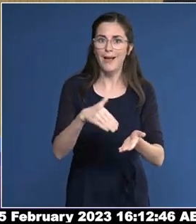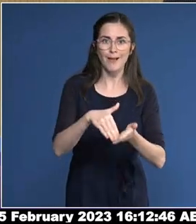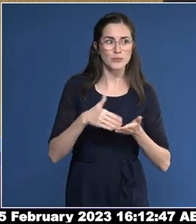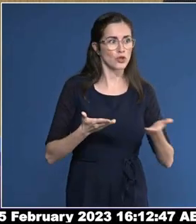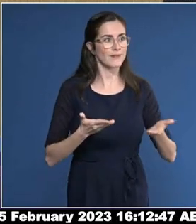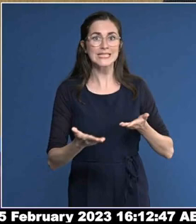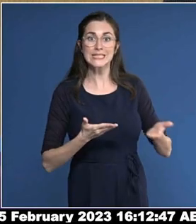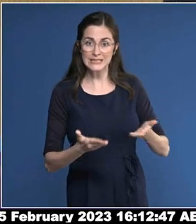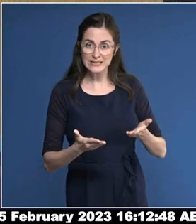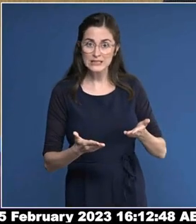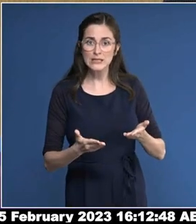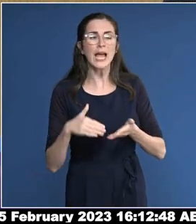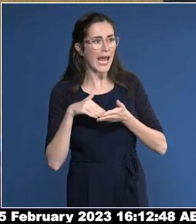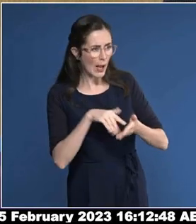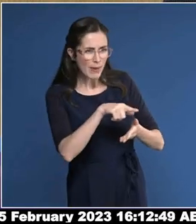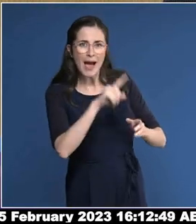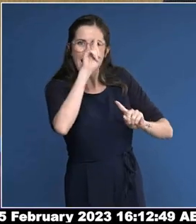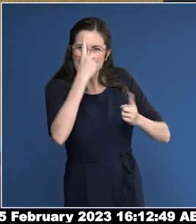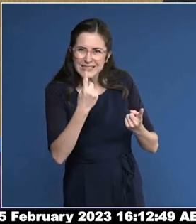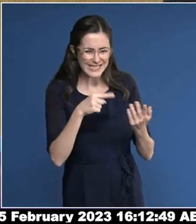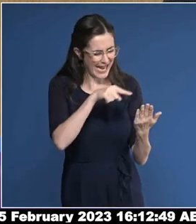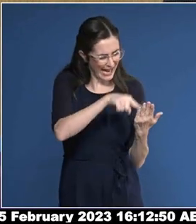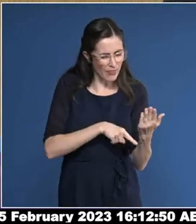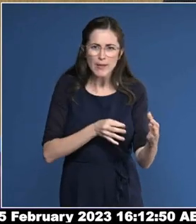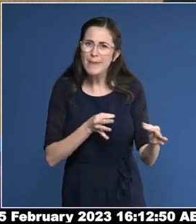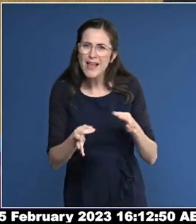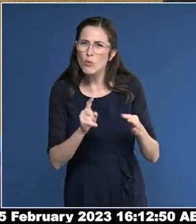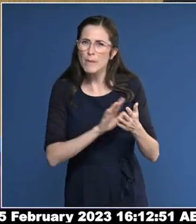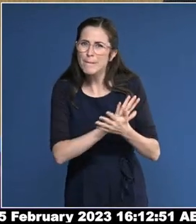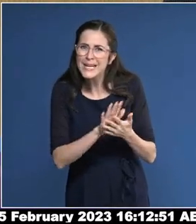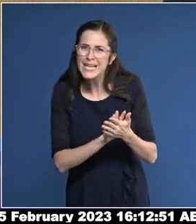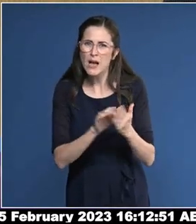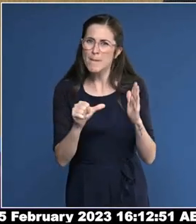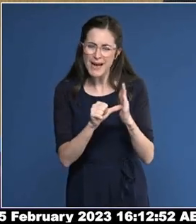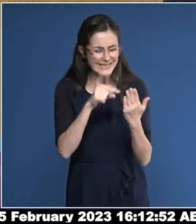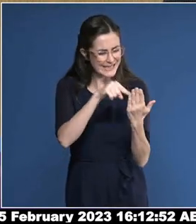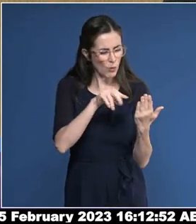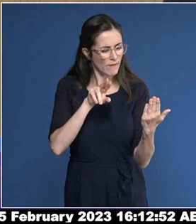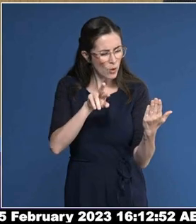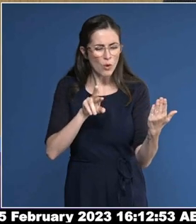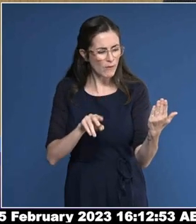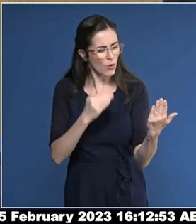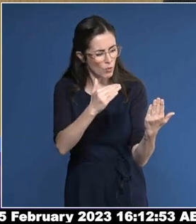plan and what opportunities their NDIS plan or package is able to then be procured.